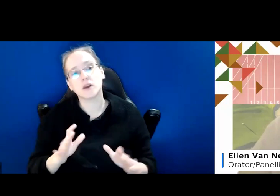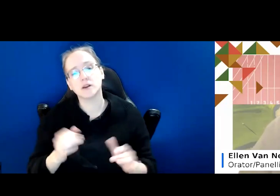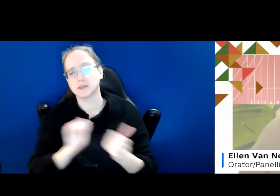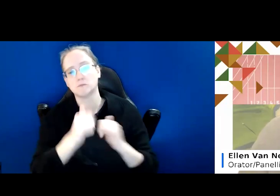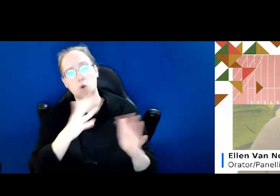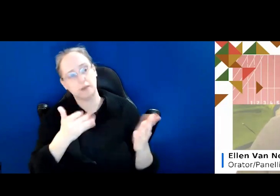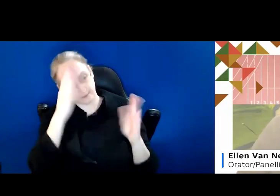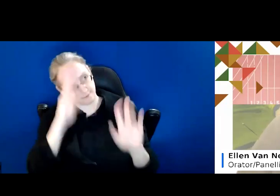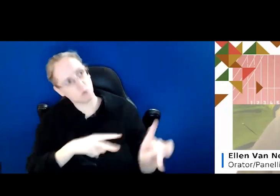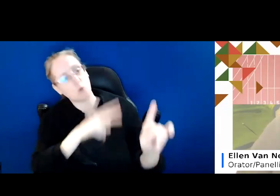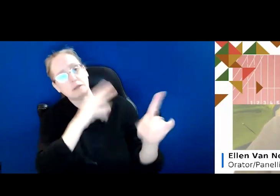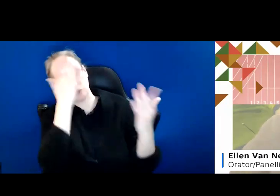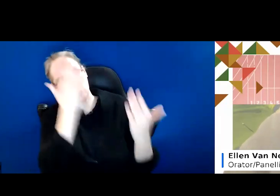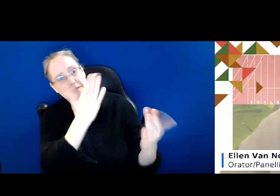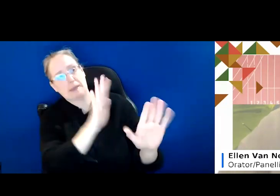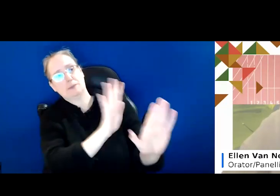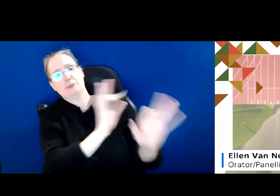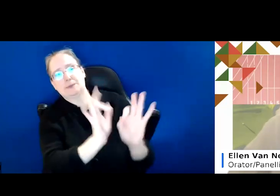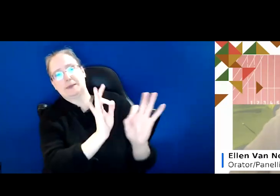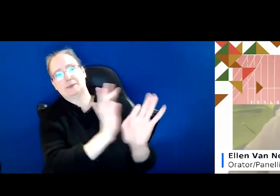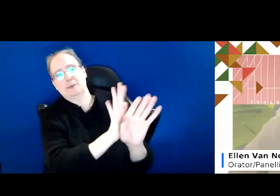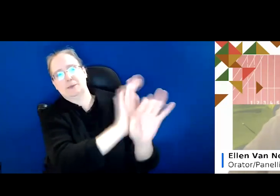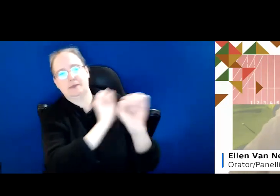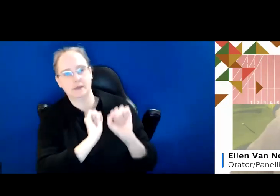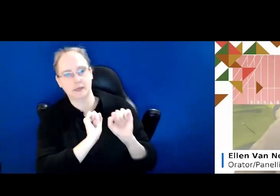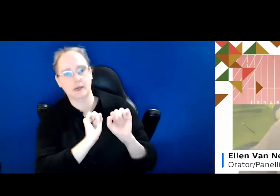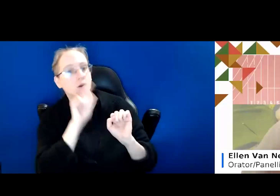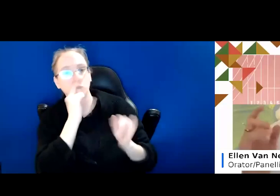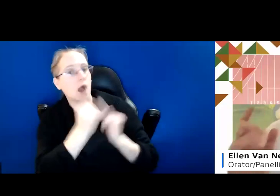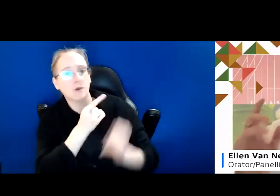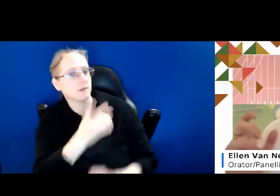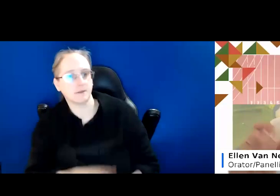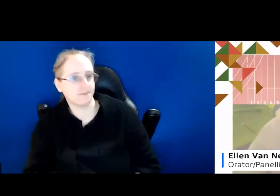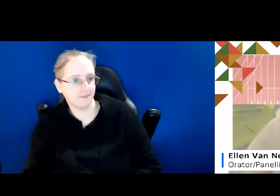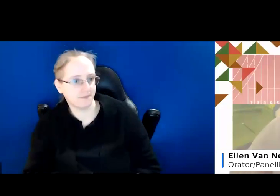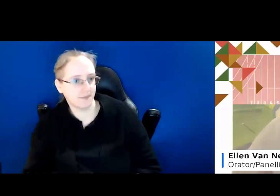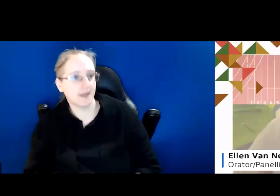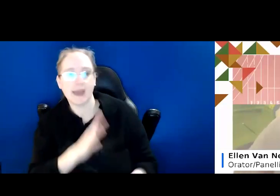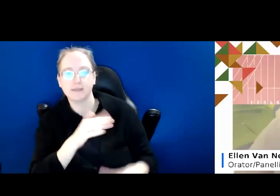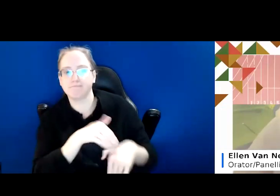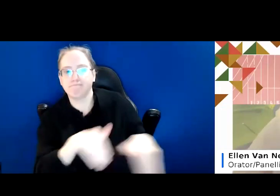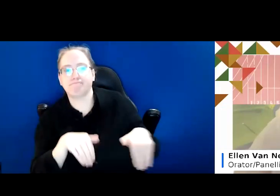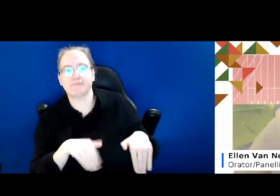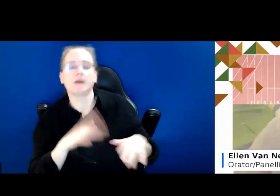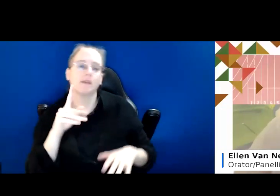It's out of bounds. There's this persisting idea that sport is apolitical,